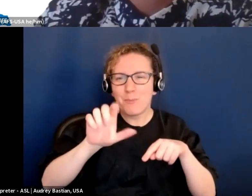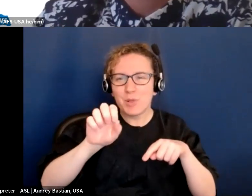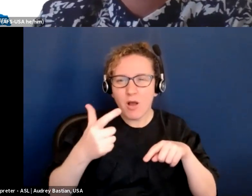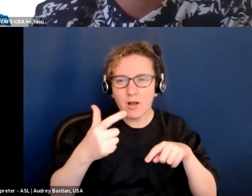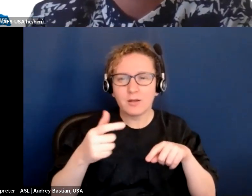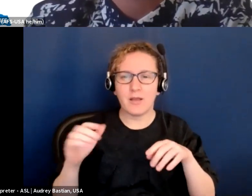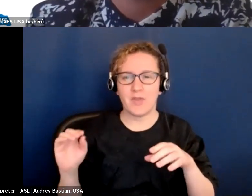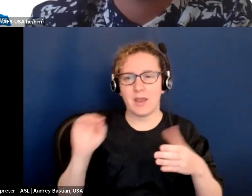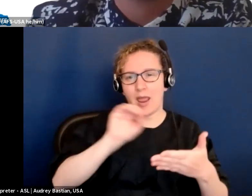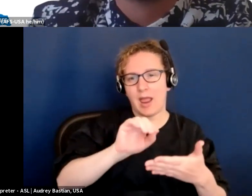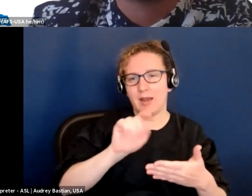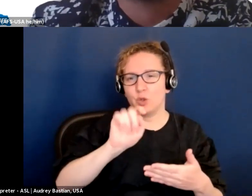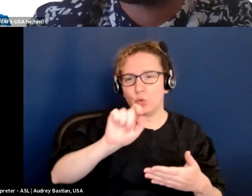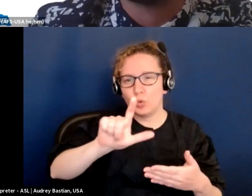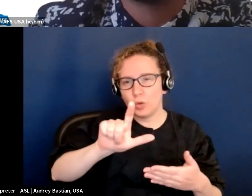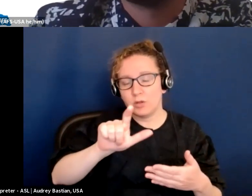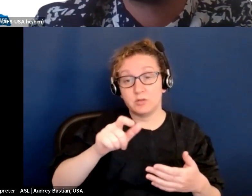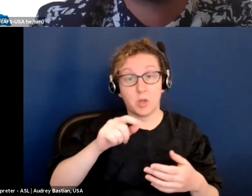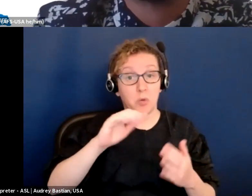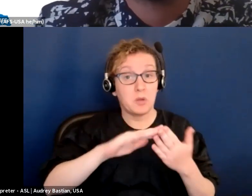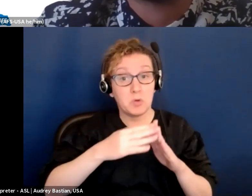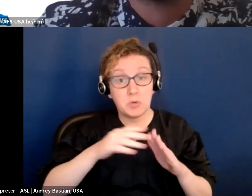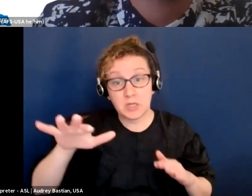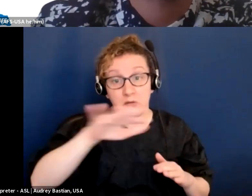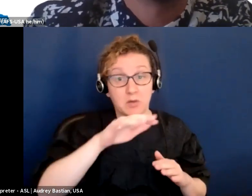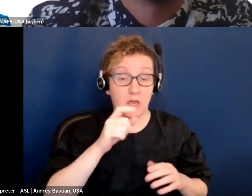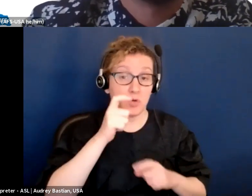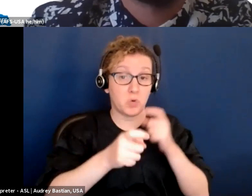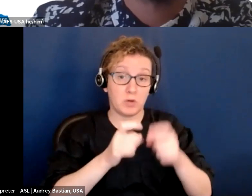family or anyone can donate directly to their experience.